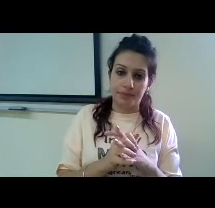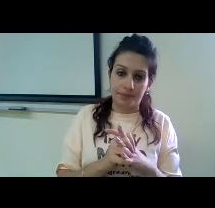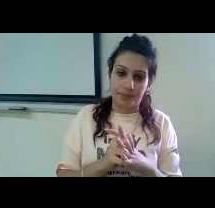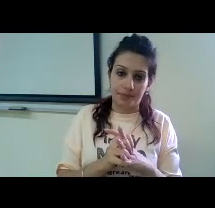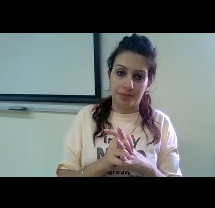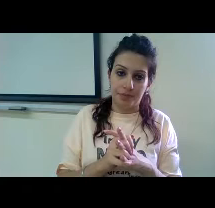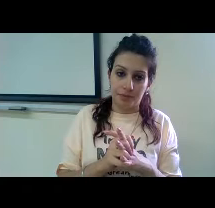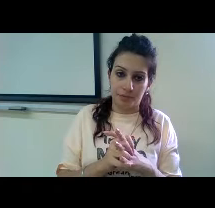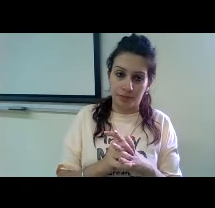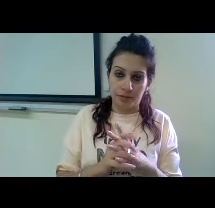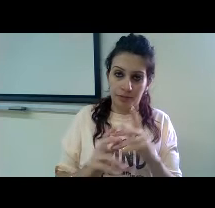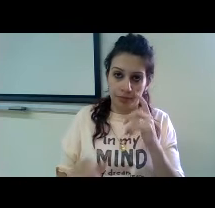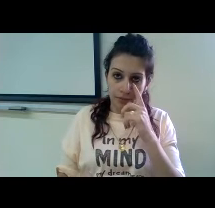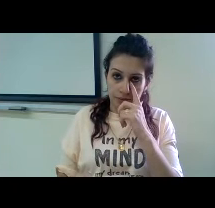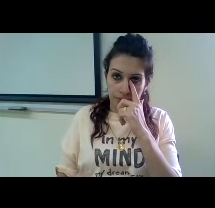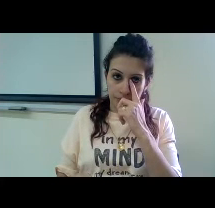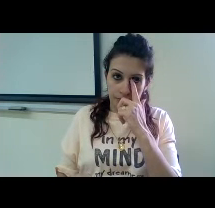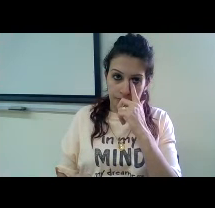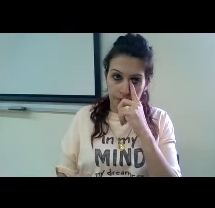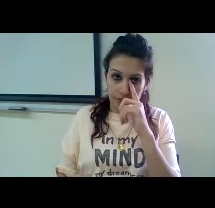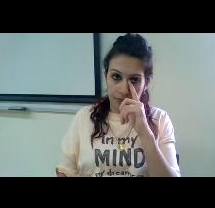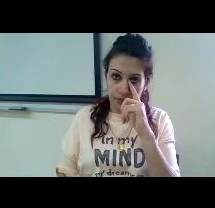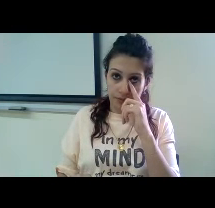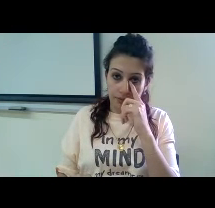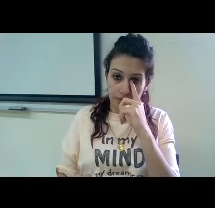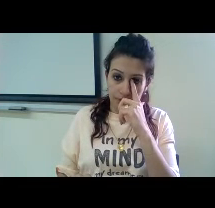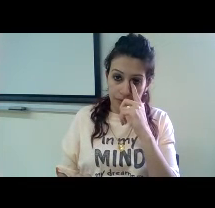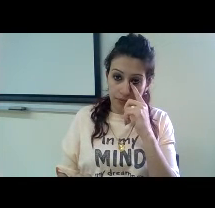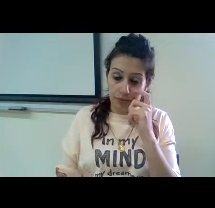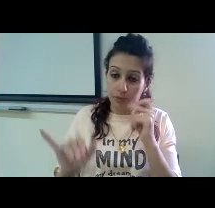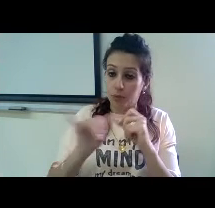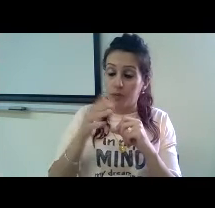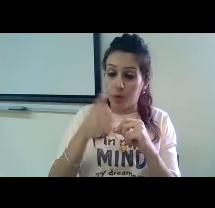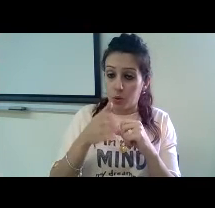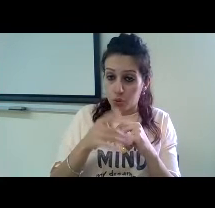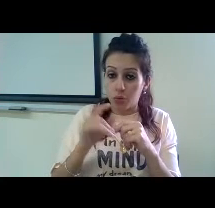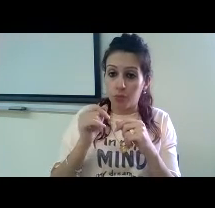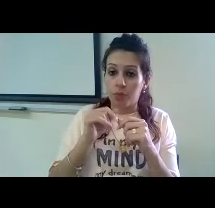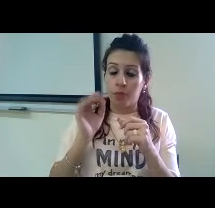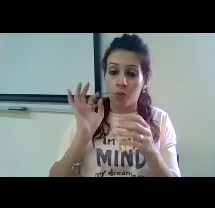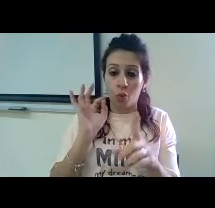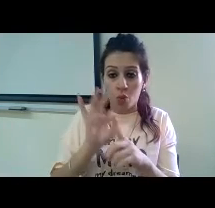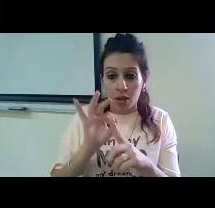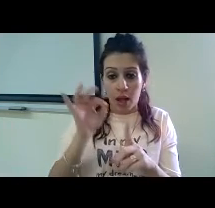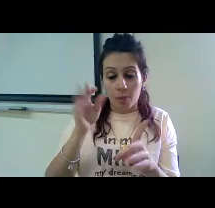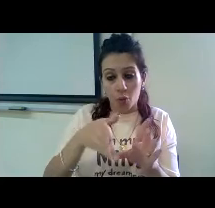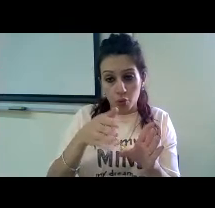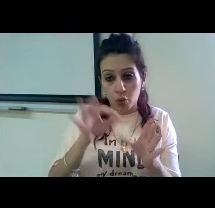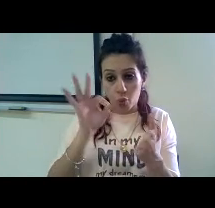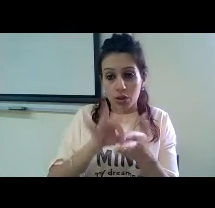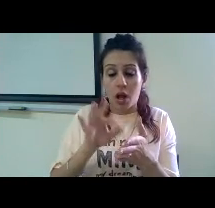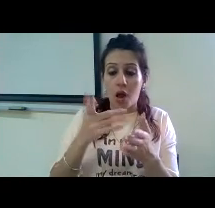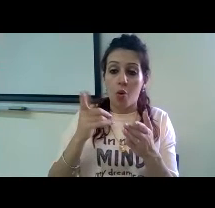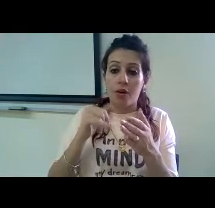We need to focus on how to develop the capacity of the teacher and the schools.